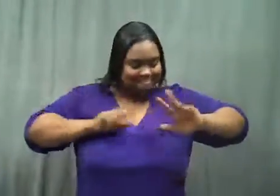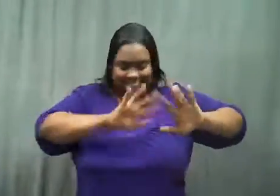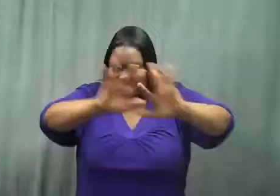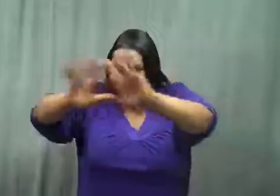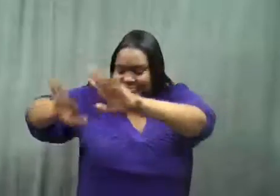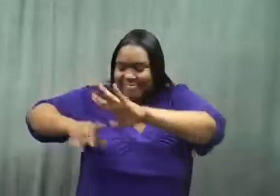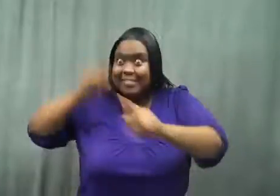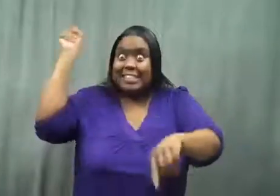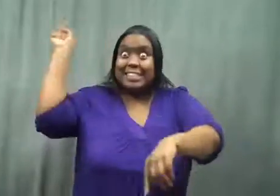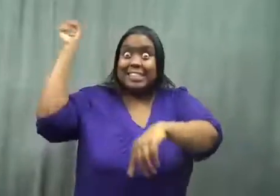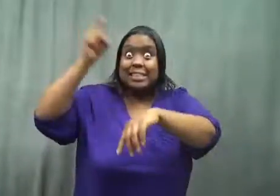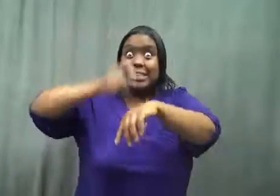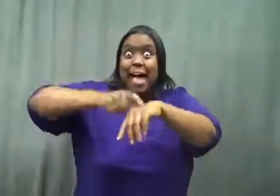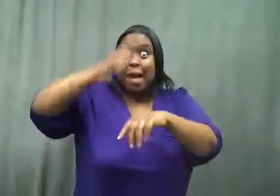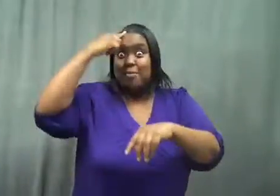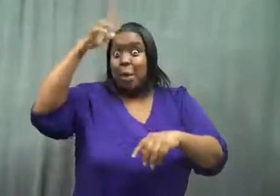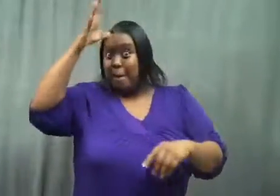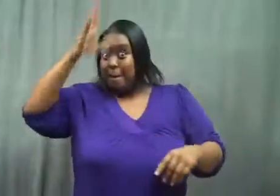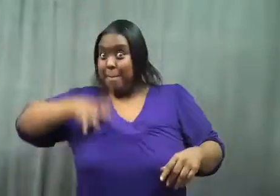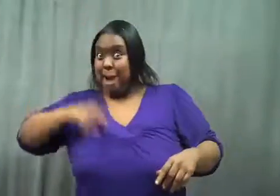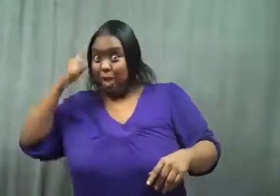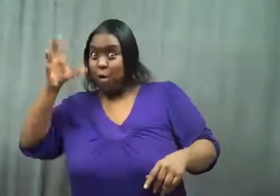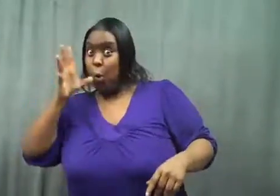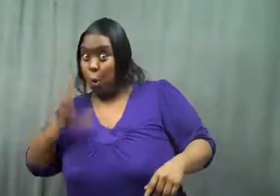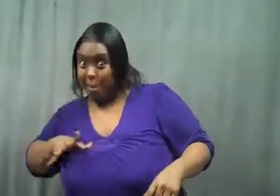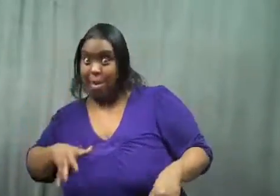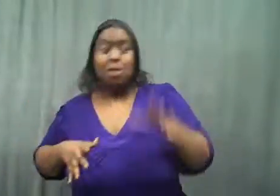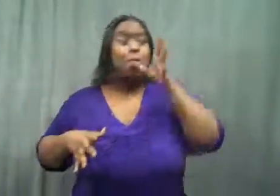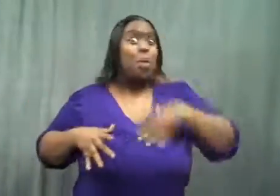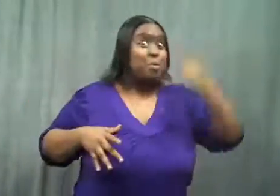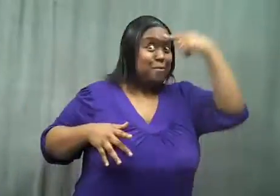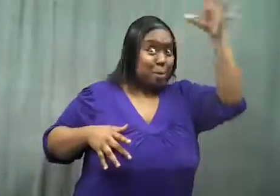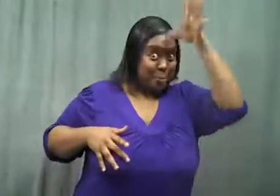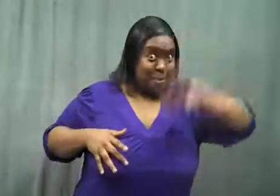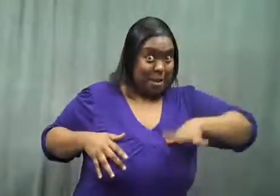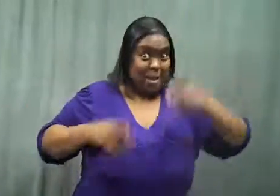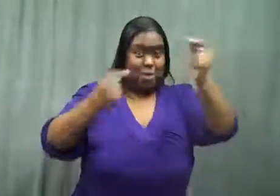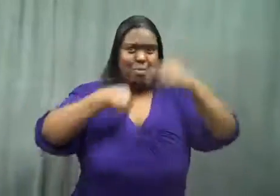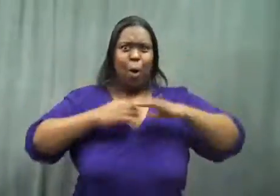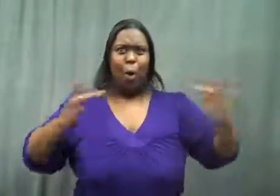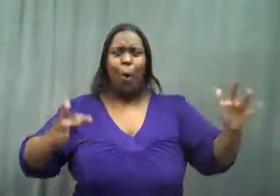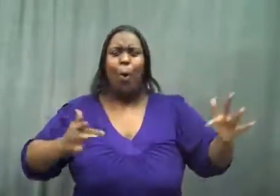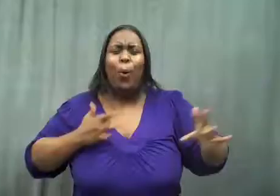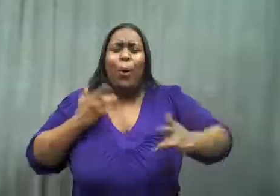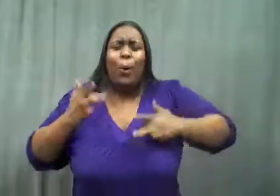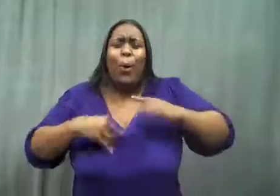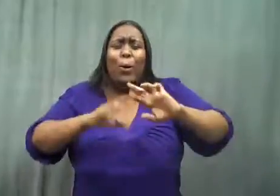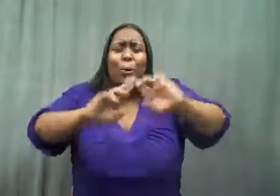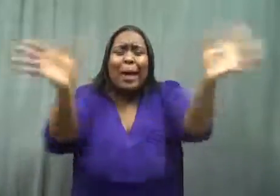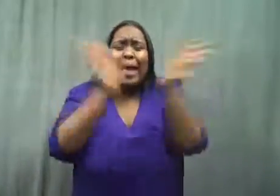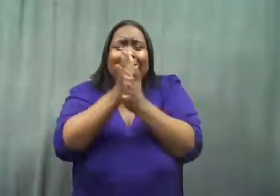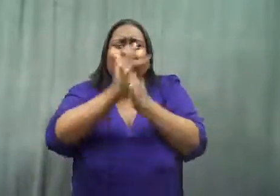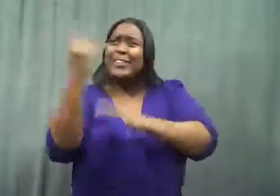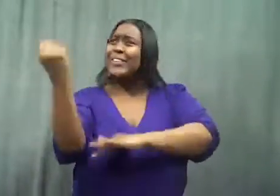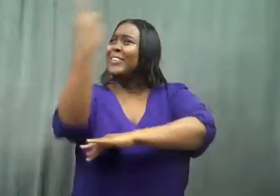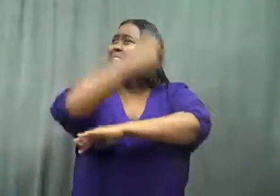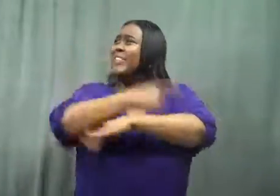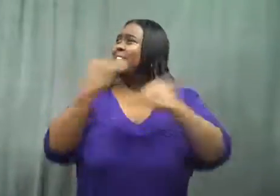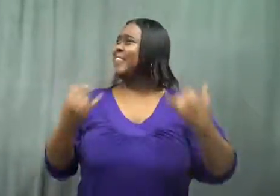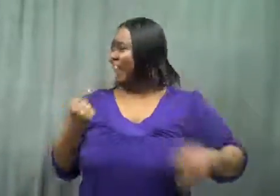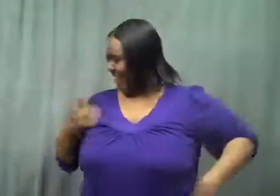Then the day came for dressing like the opposite sex. I was excited!